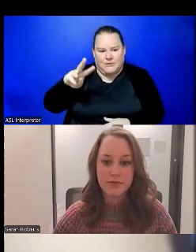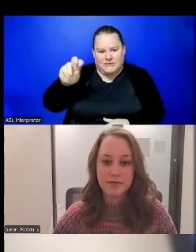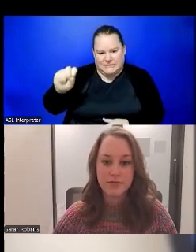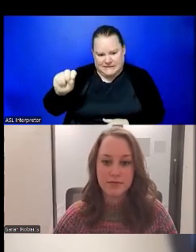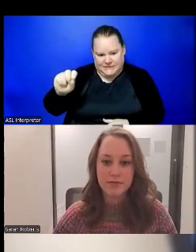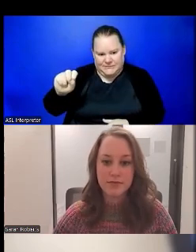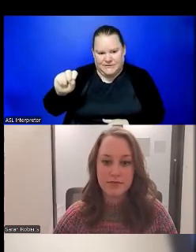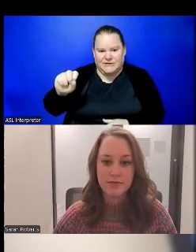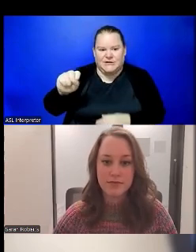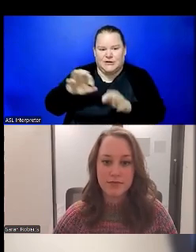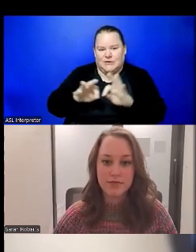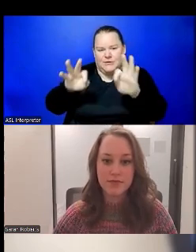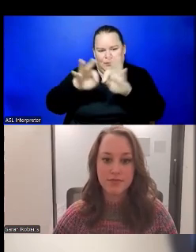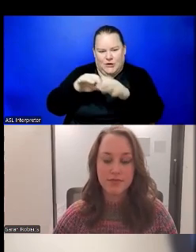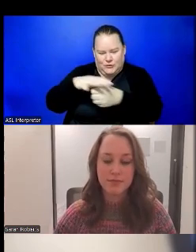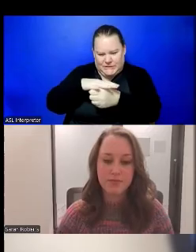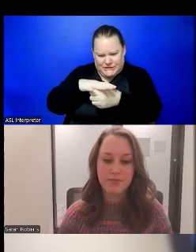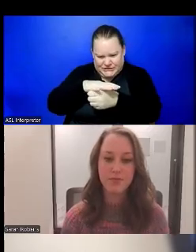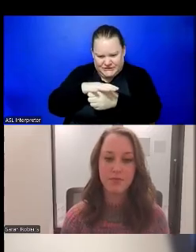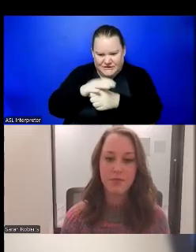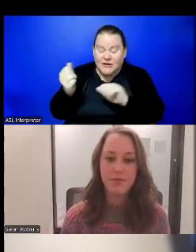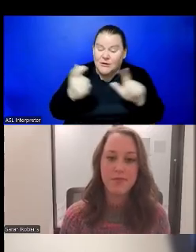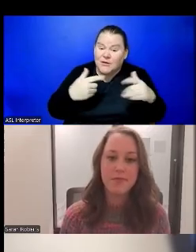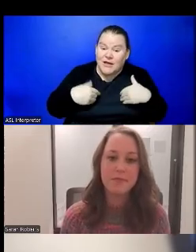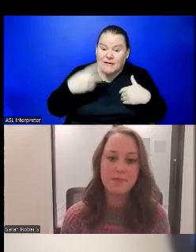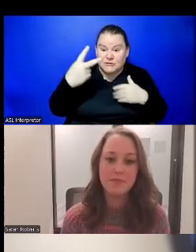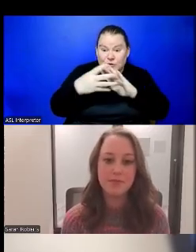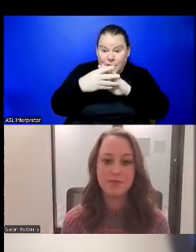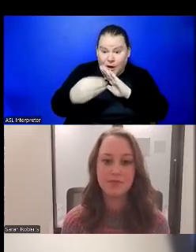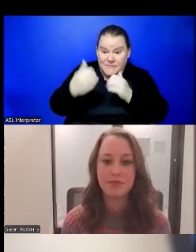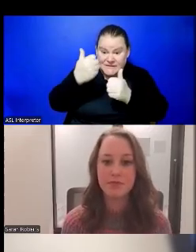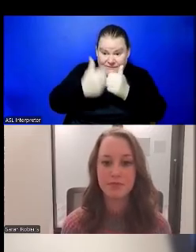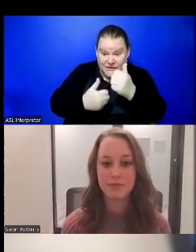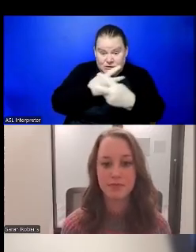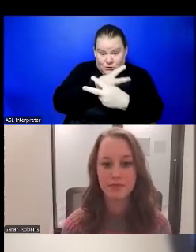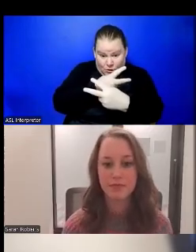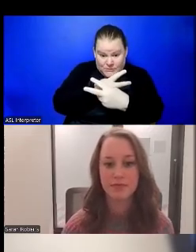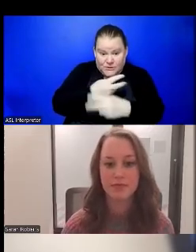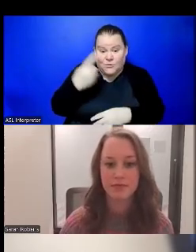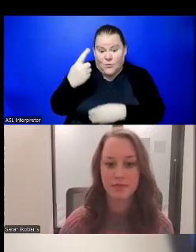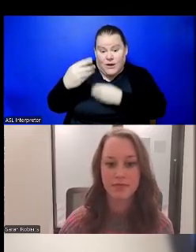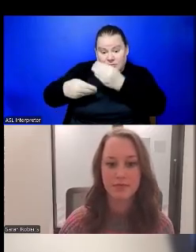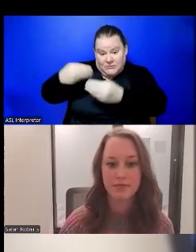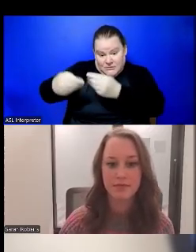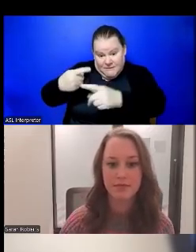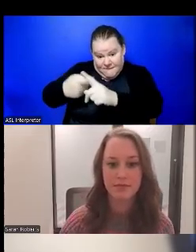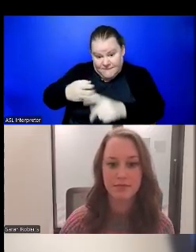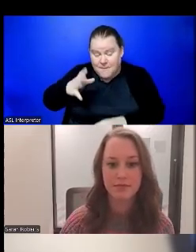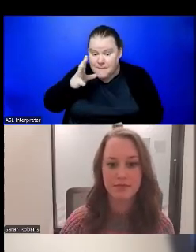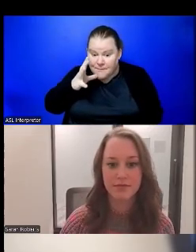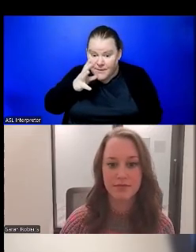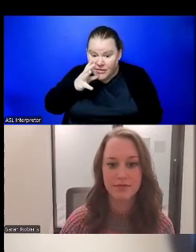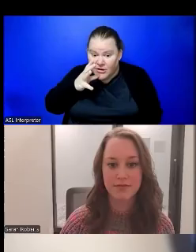region, we all have two copies of every chromosome, one that's inherited from our mother and one that's inherited from our